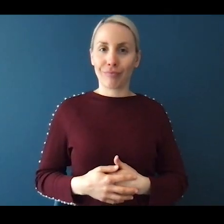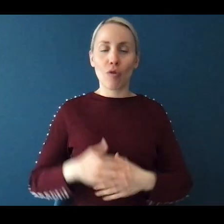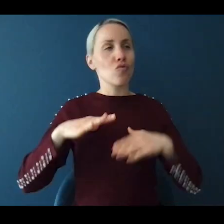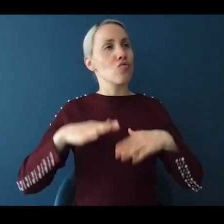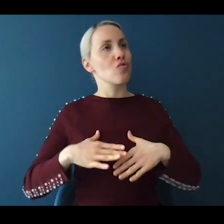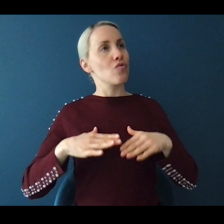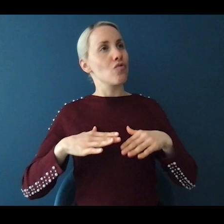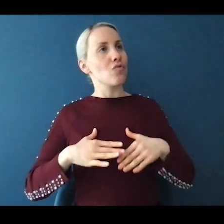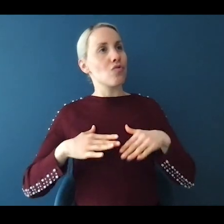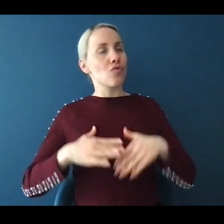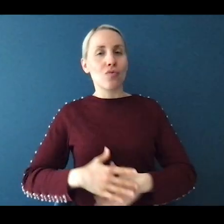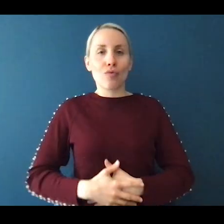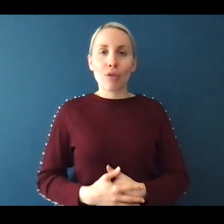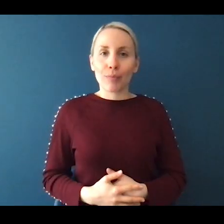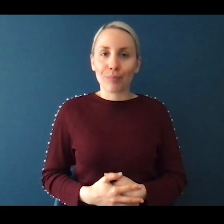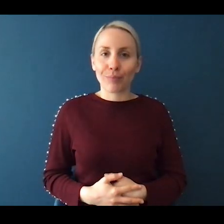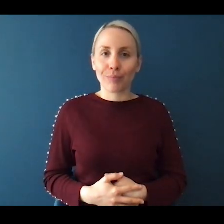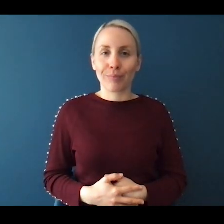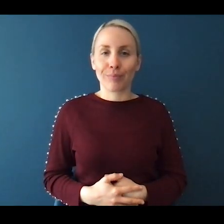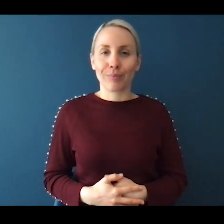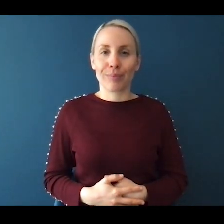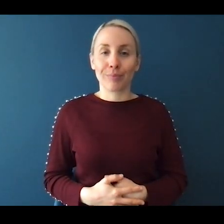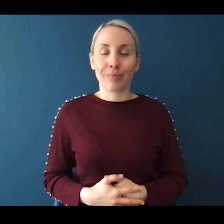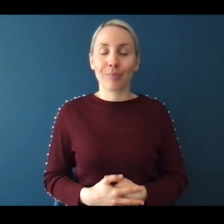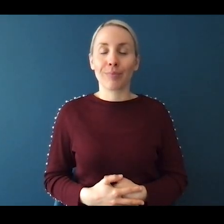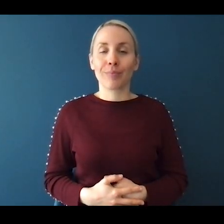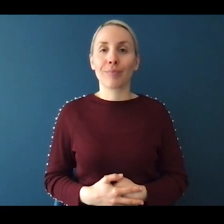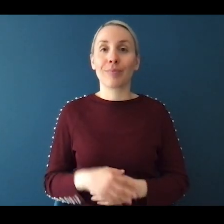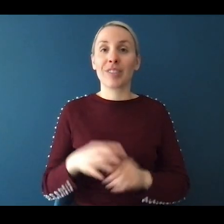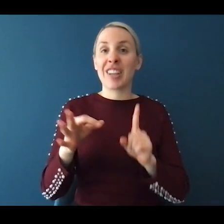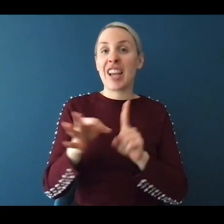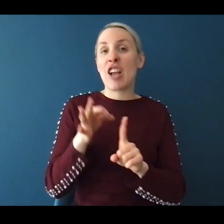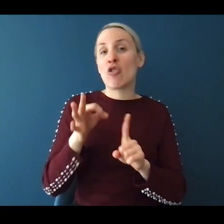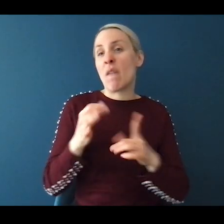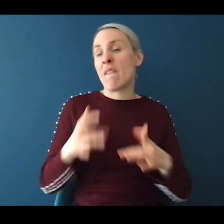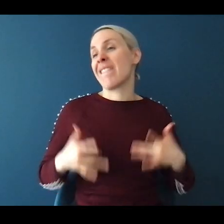much more relaxed and so once you're there you feel like you you're having a chat you